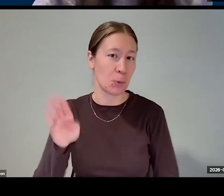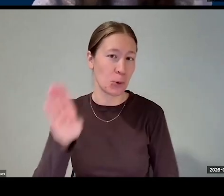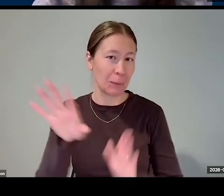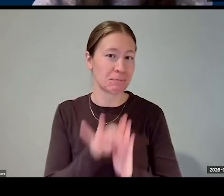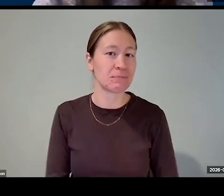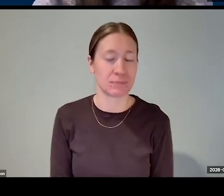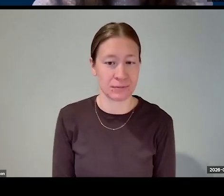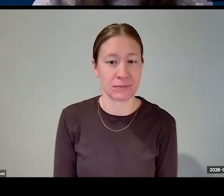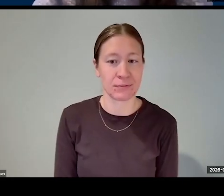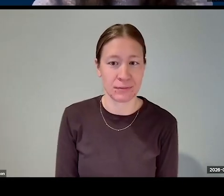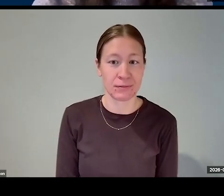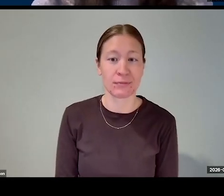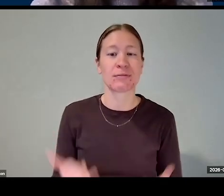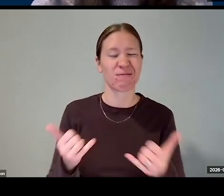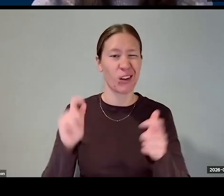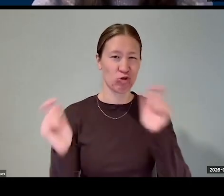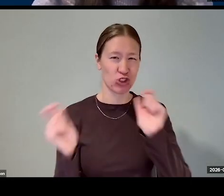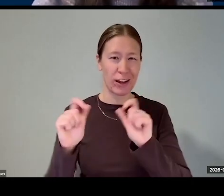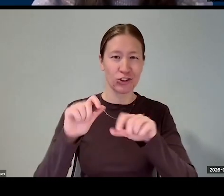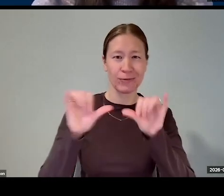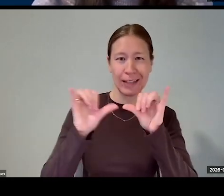and then I can adjust the shape however I like